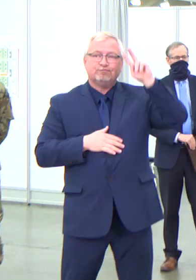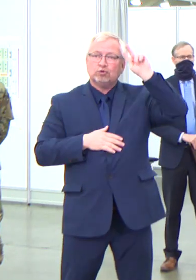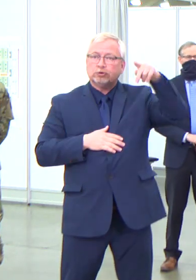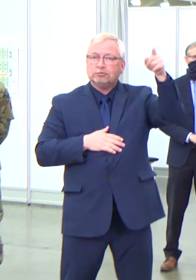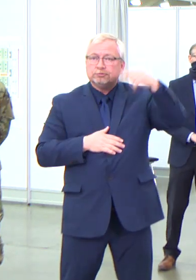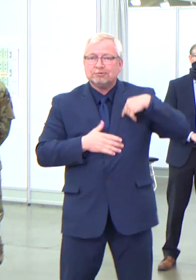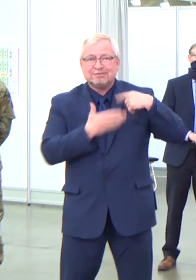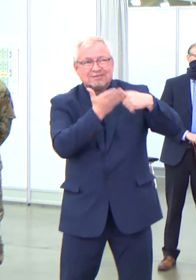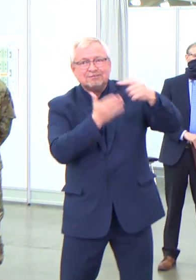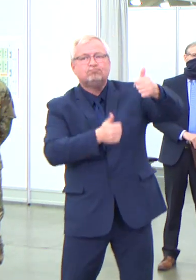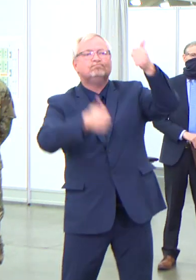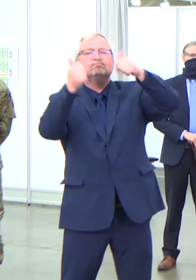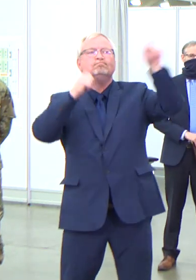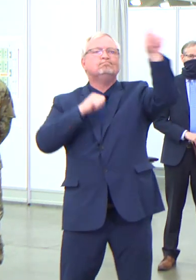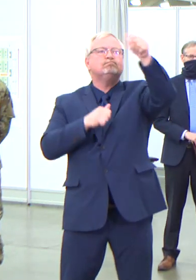discussion yesterday with the vice